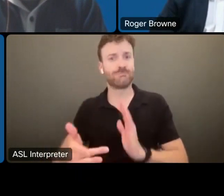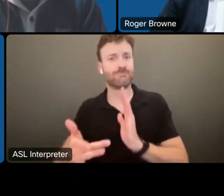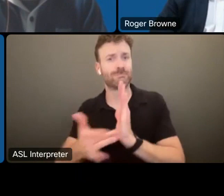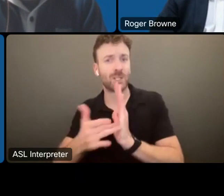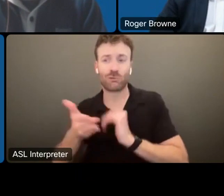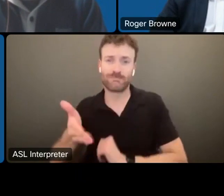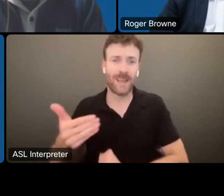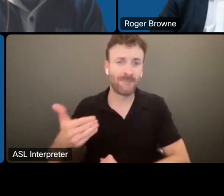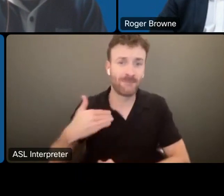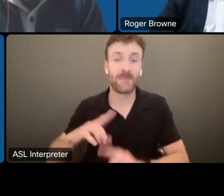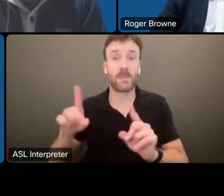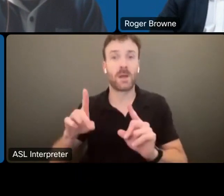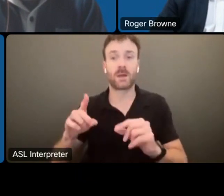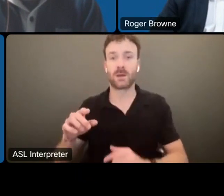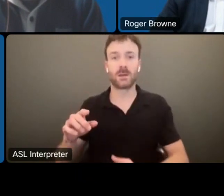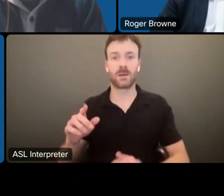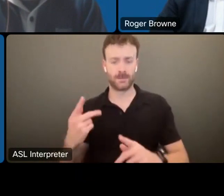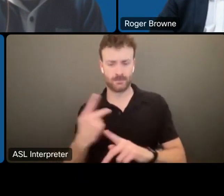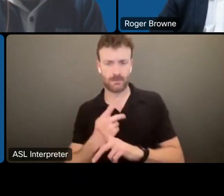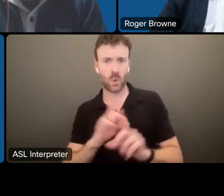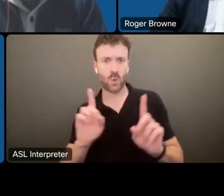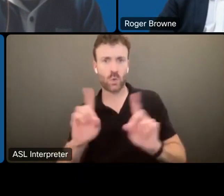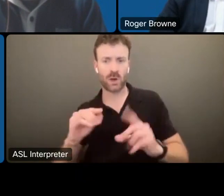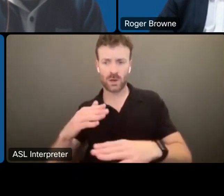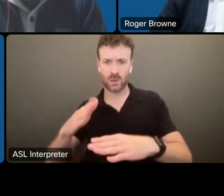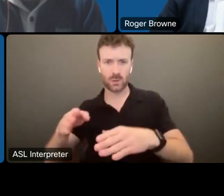Trying to find out like where is the closure going to be? Where is a route change going to be?